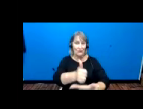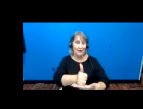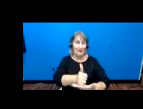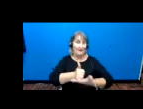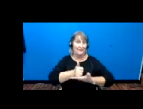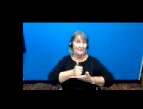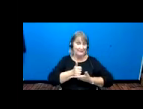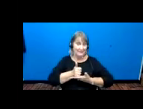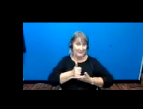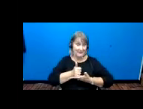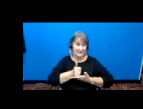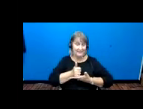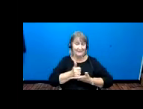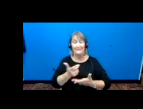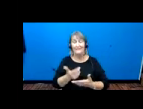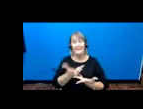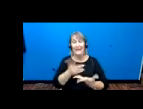Carolyn Phillips: —to all of you reaching the handout and really looking forward to having some dialog with you